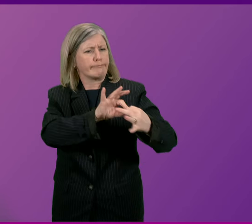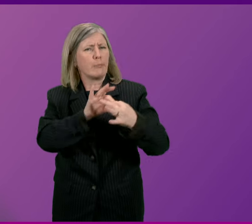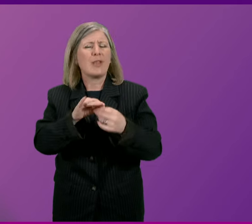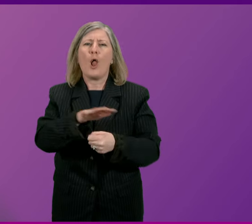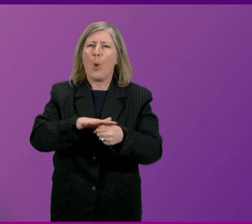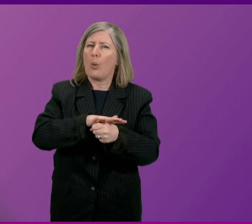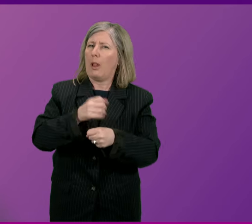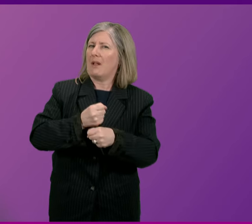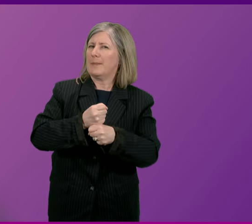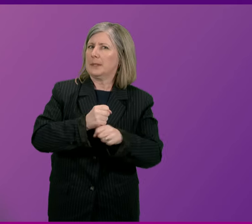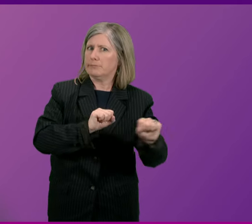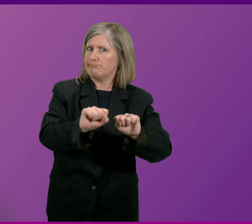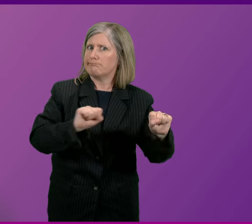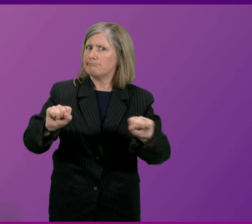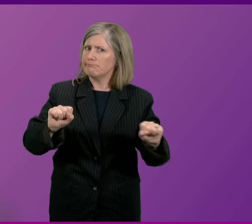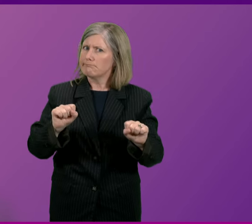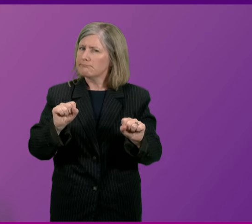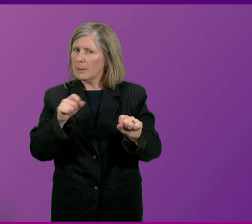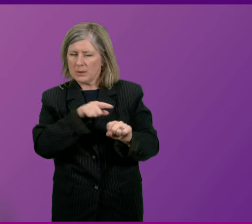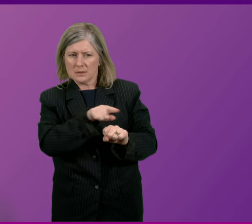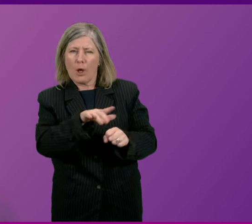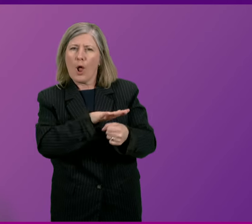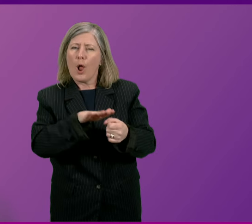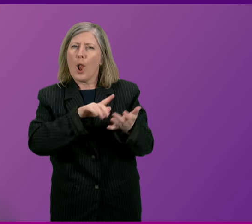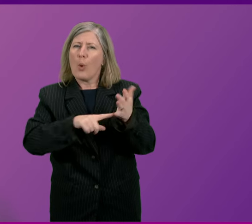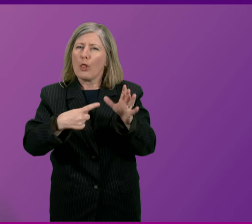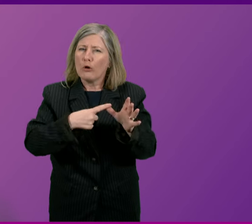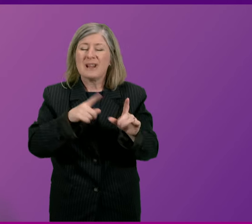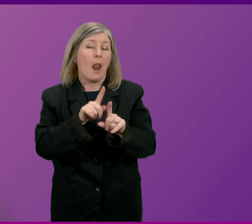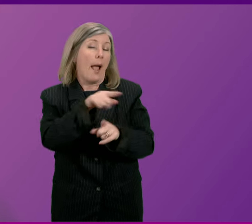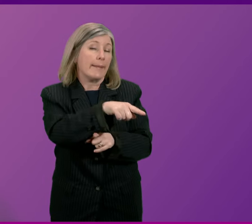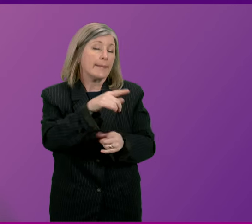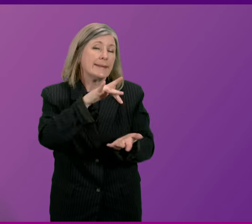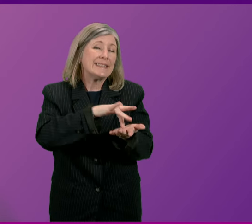that agenda, because local authorities such as Glasgow City Council are responsible for the